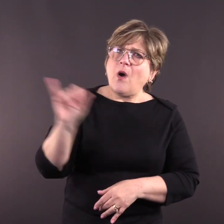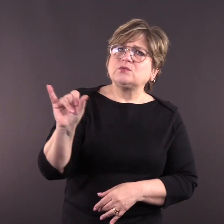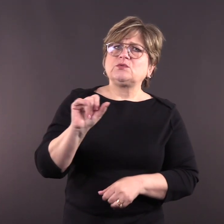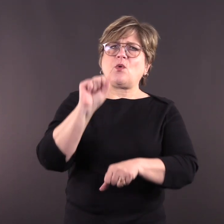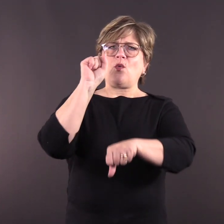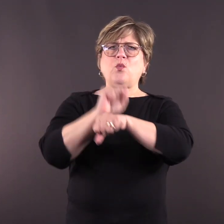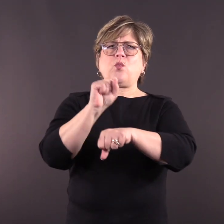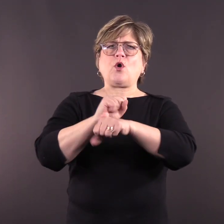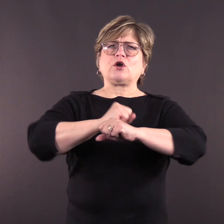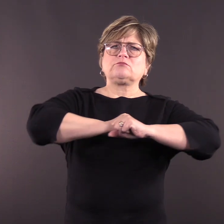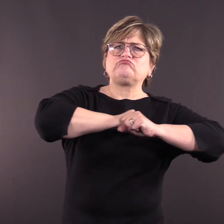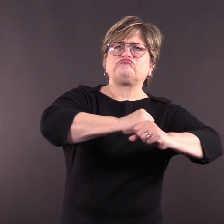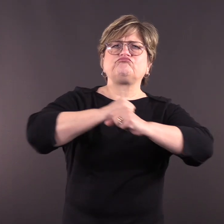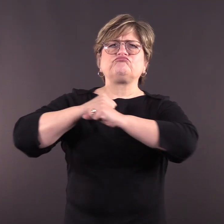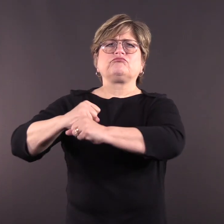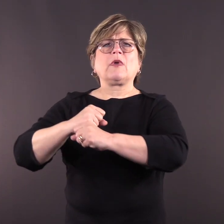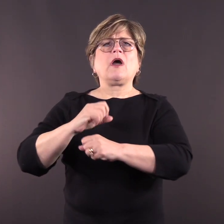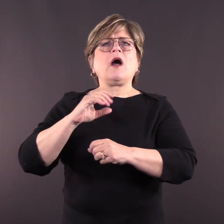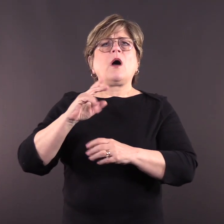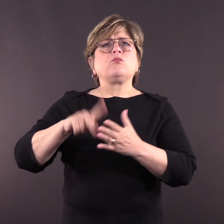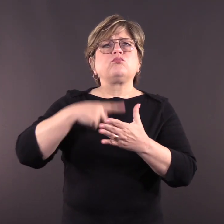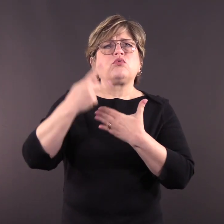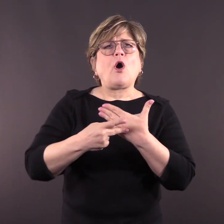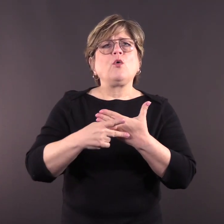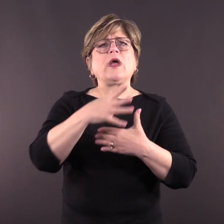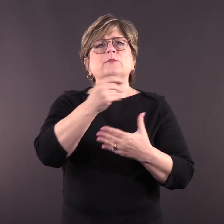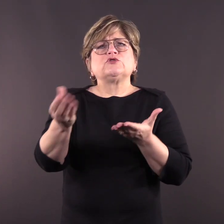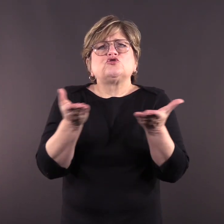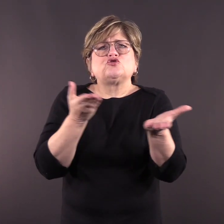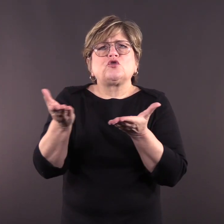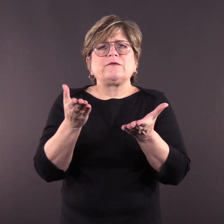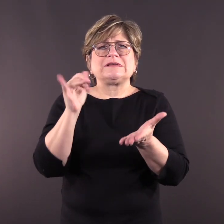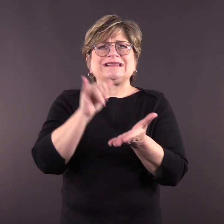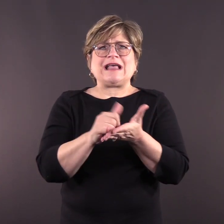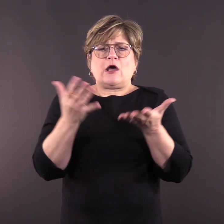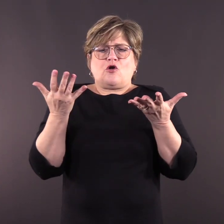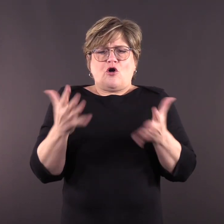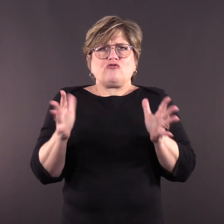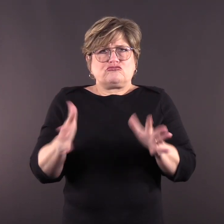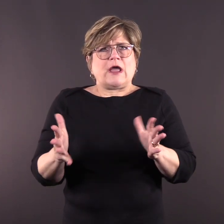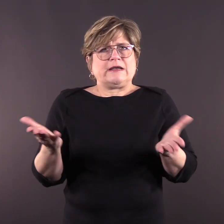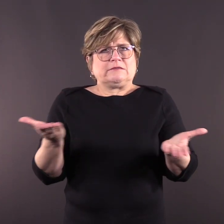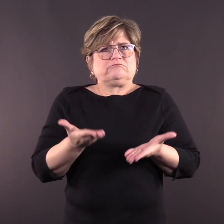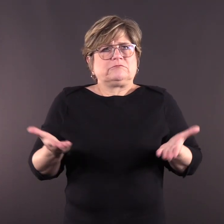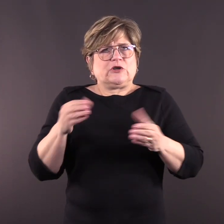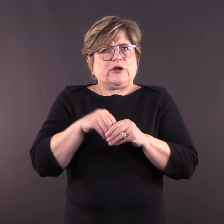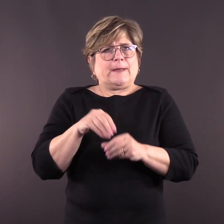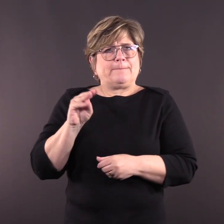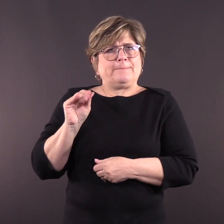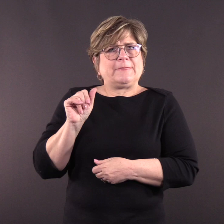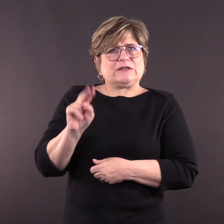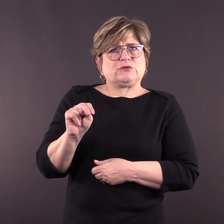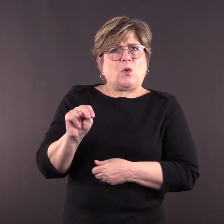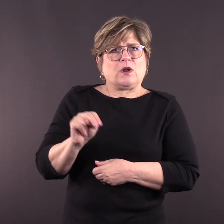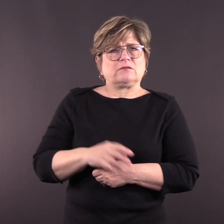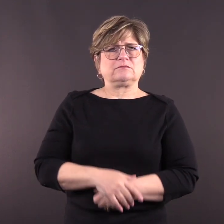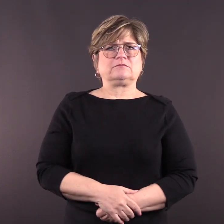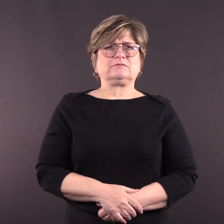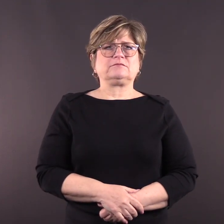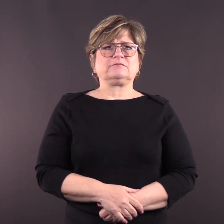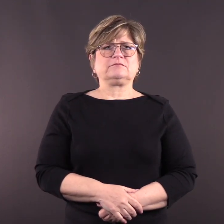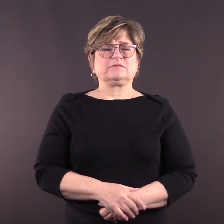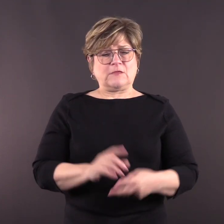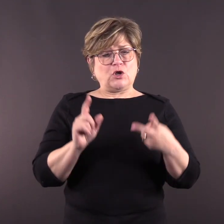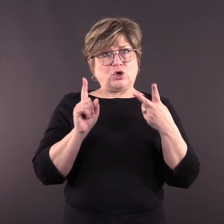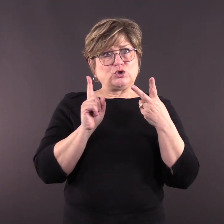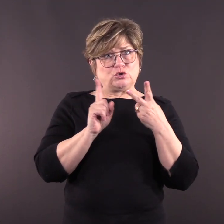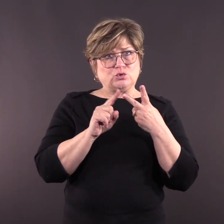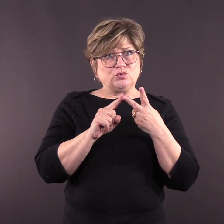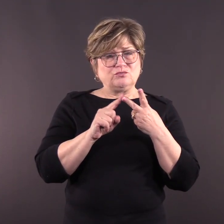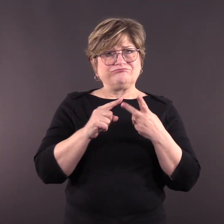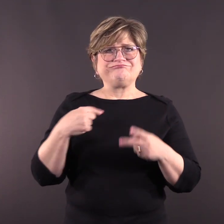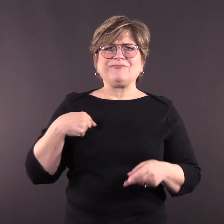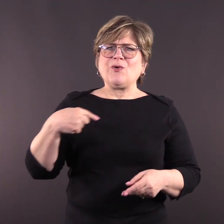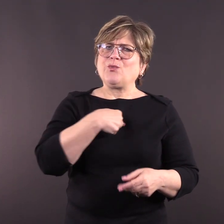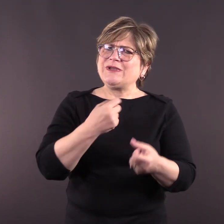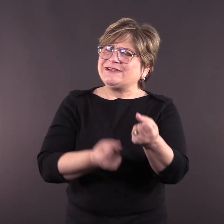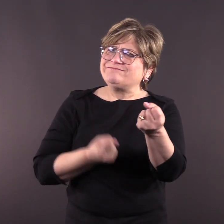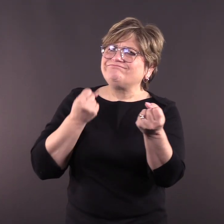We will also work to protect programs and services that already exist in Minnesota.